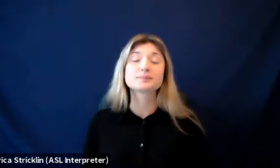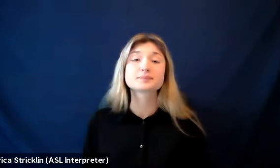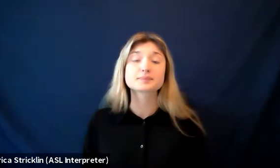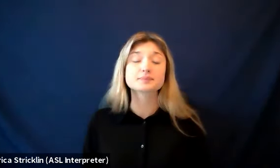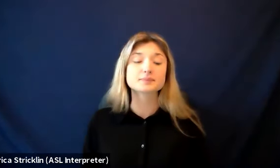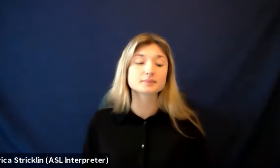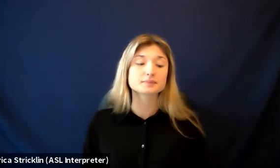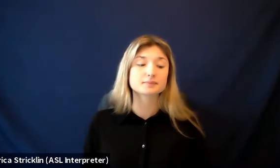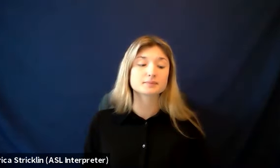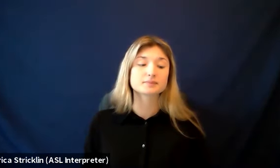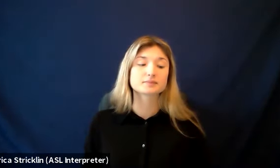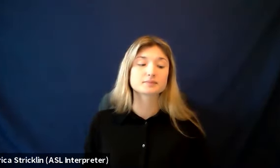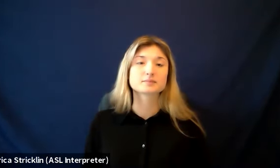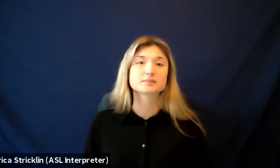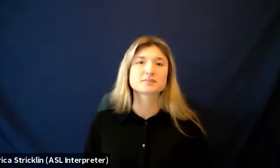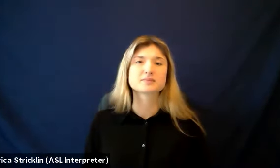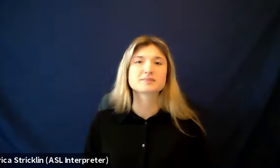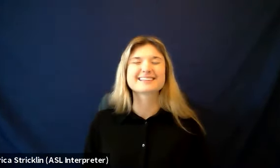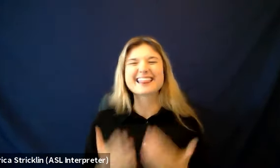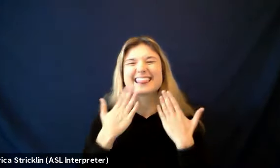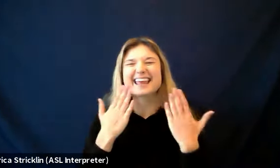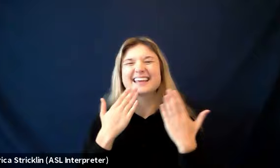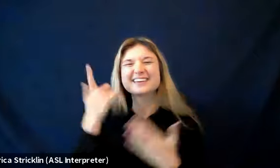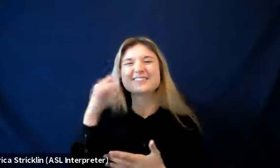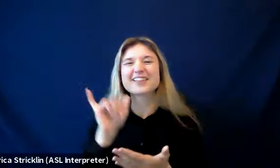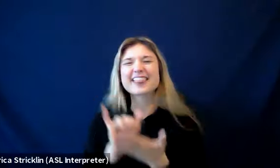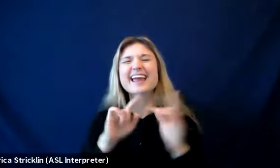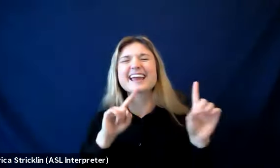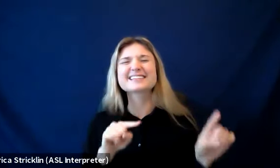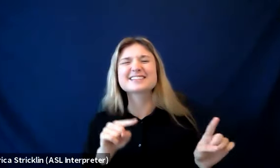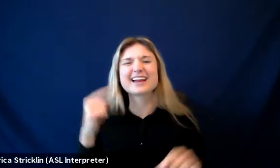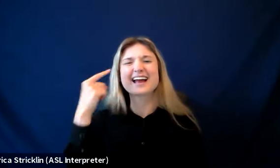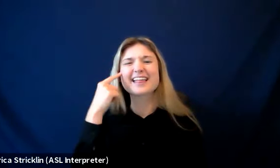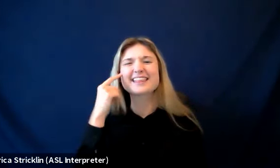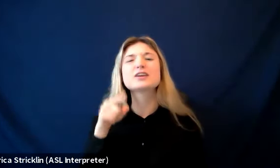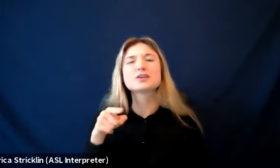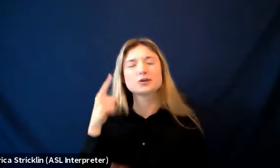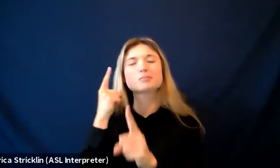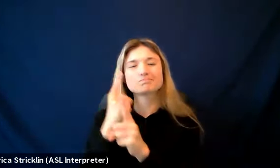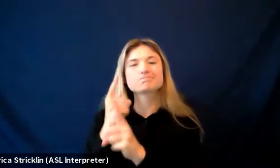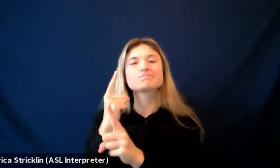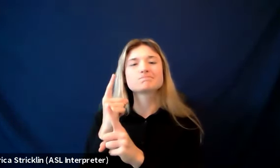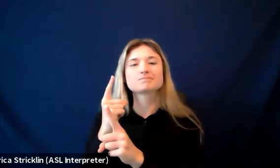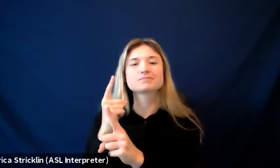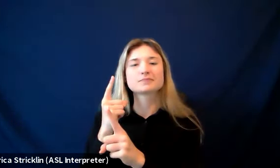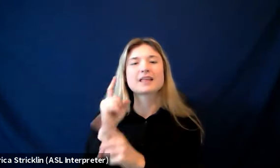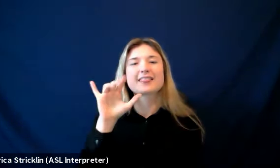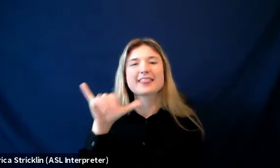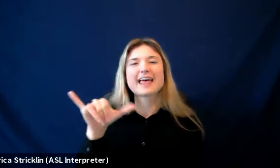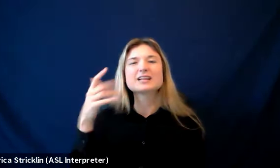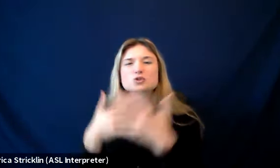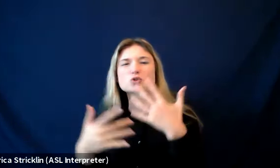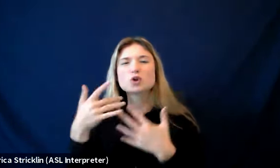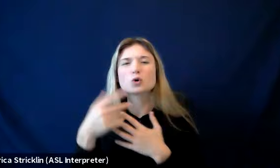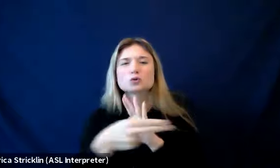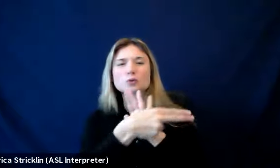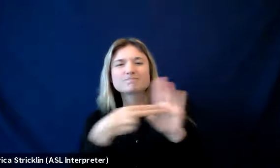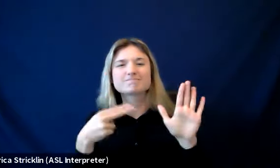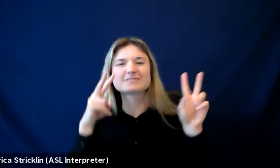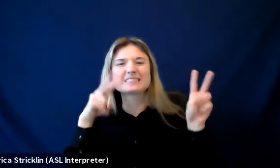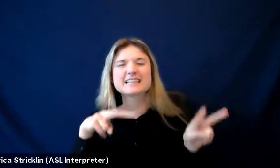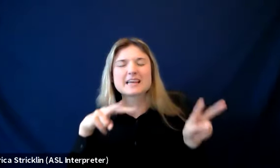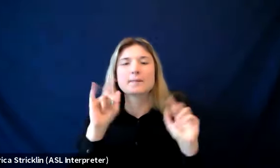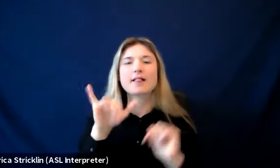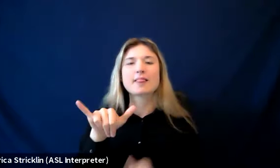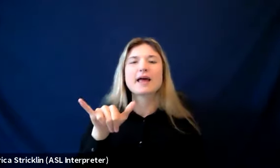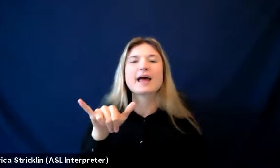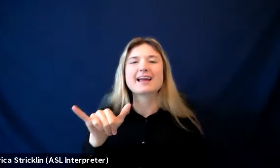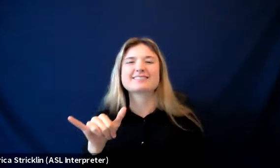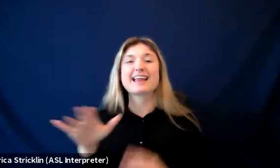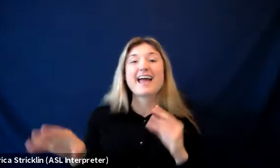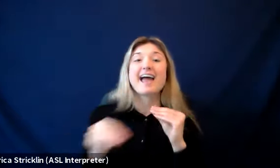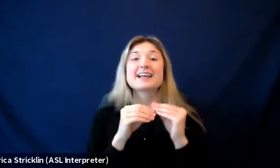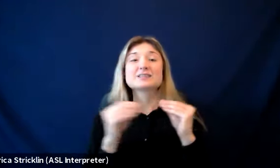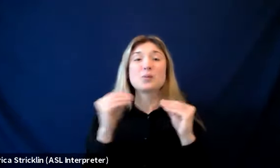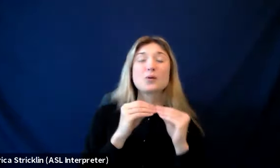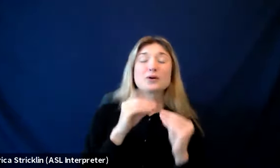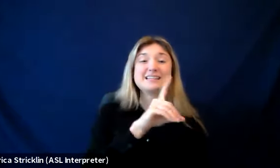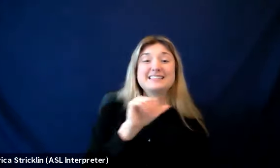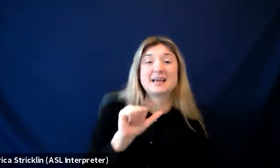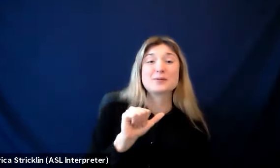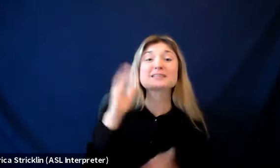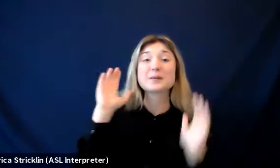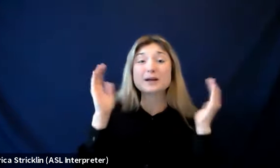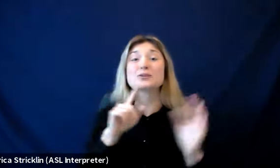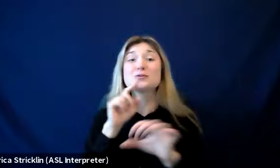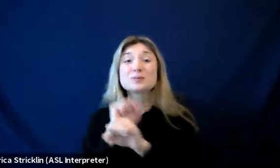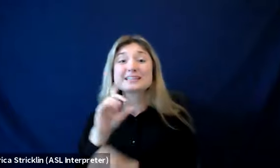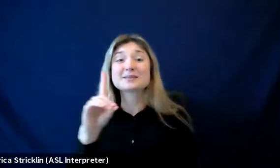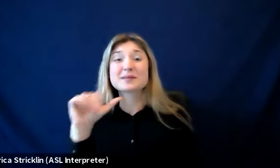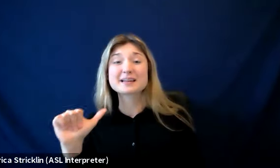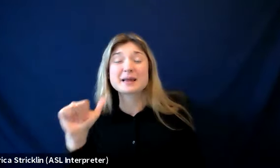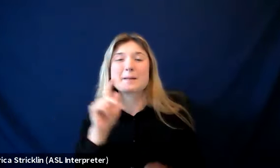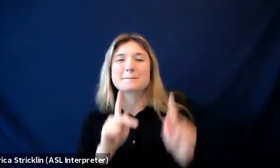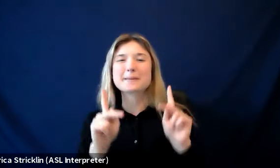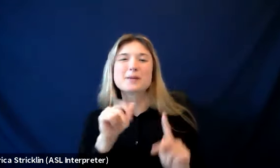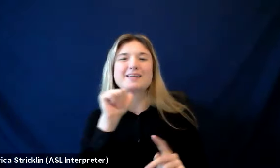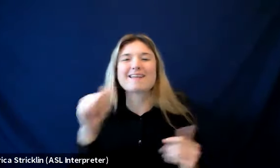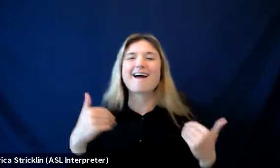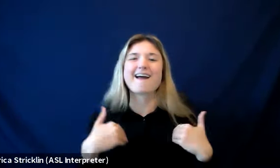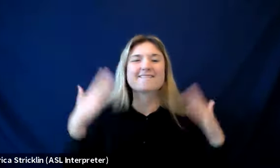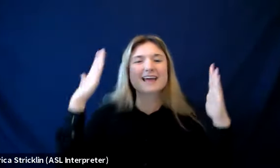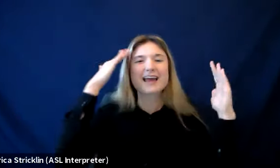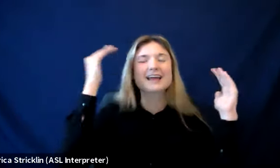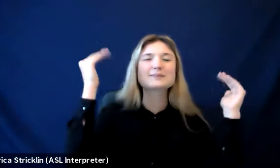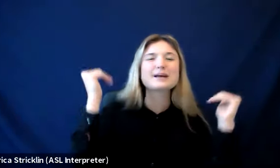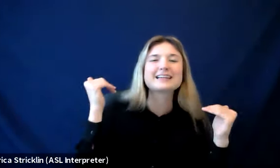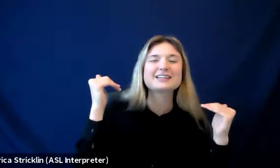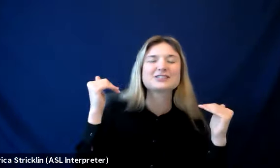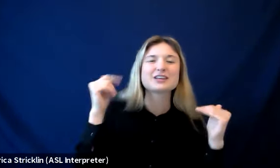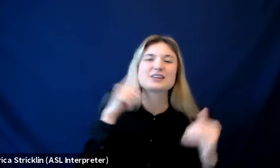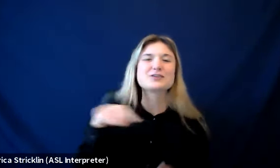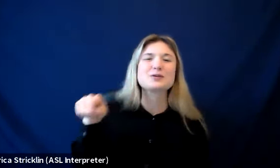I thank you for that answer I think you're absolutely right. It's just that, that social stigma that almost is more disabling than most disabilities, other people's lack of expectations or other people's expectations that you can't can sometimes really